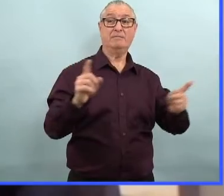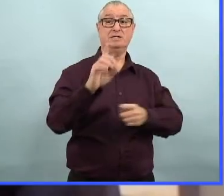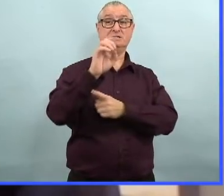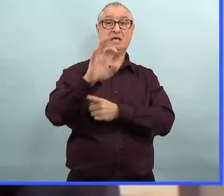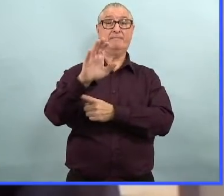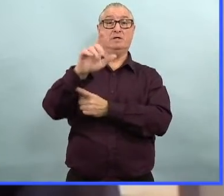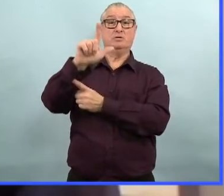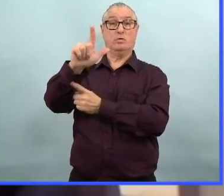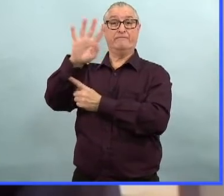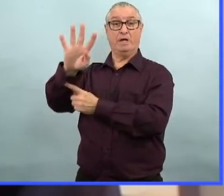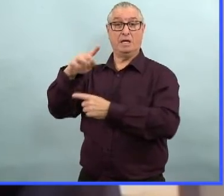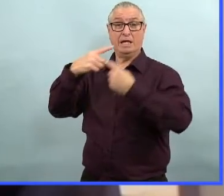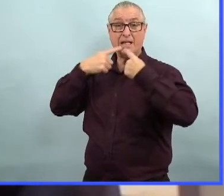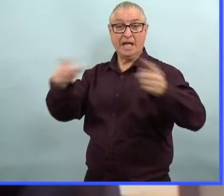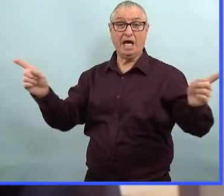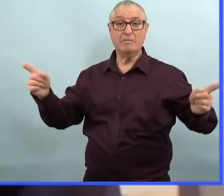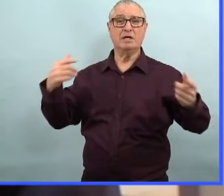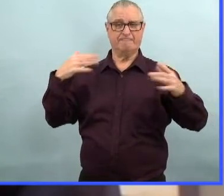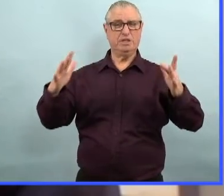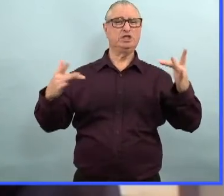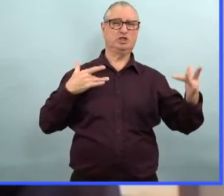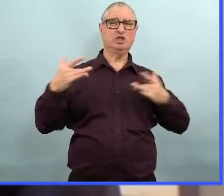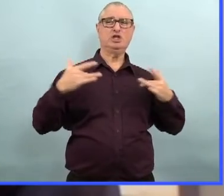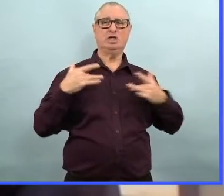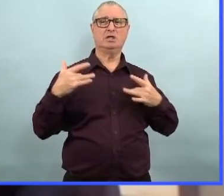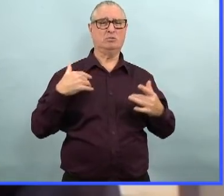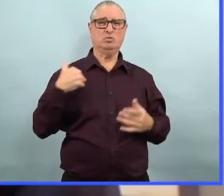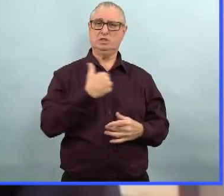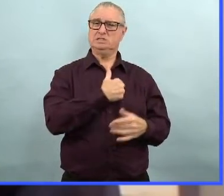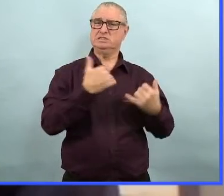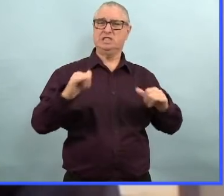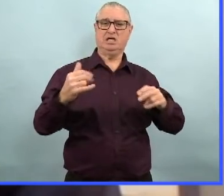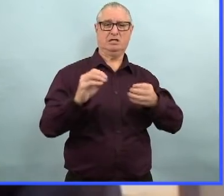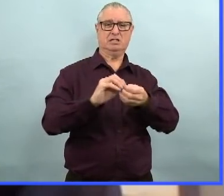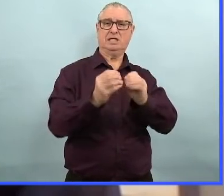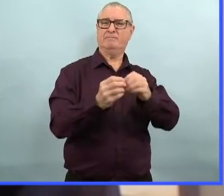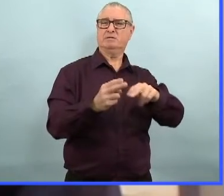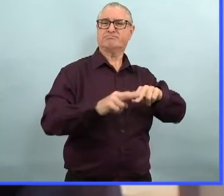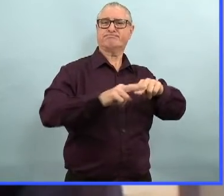those measures and we're still concerned now and still watching this daily and and like we said